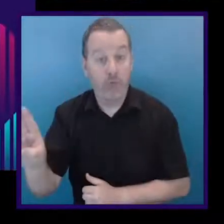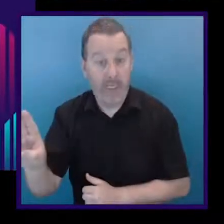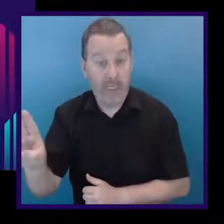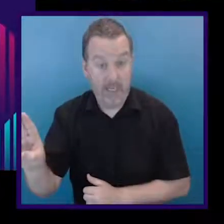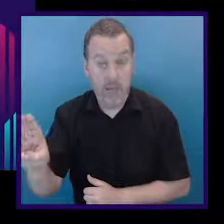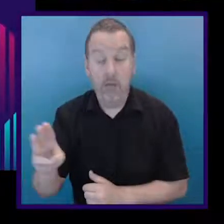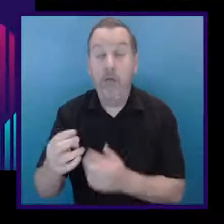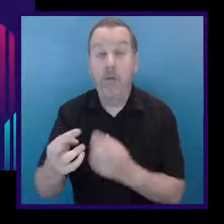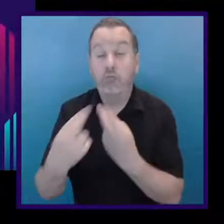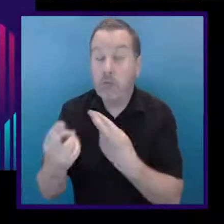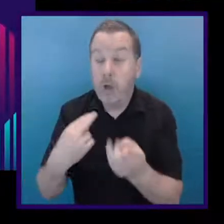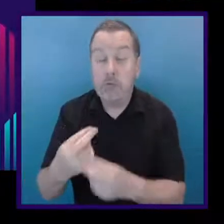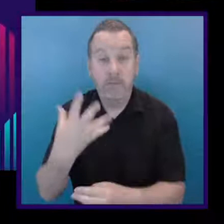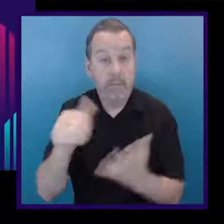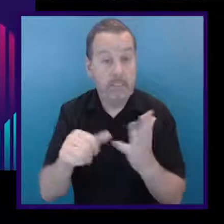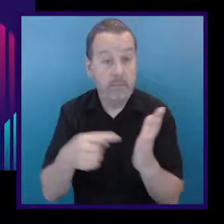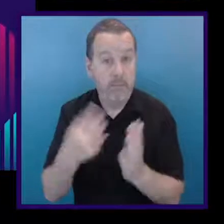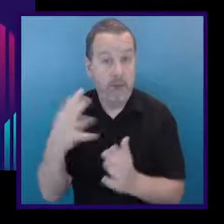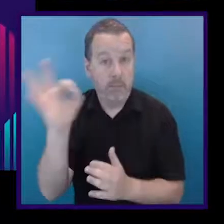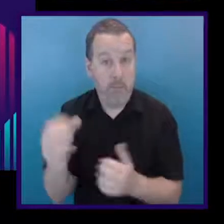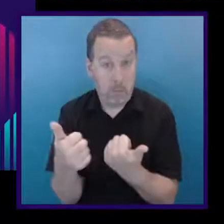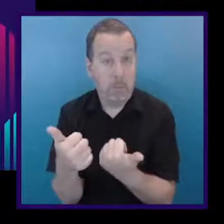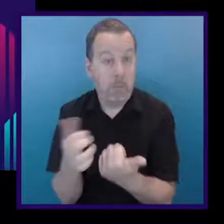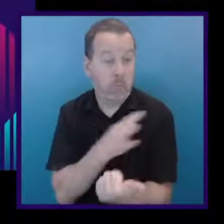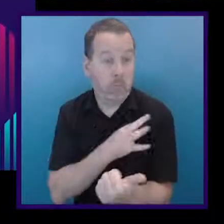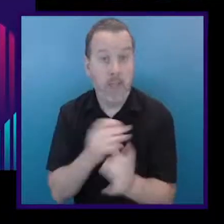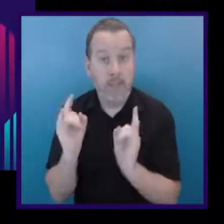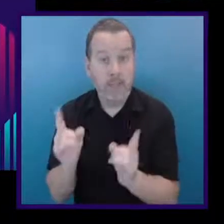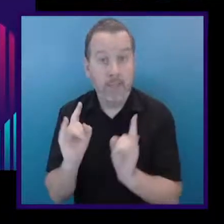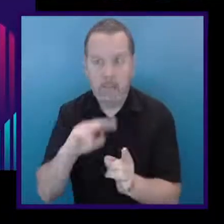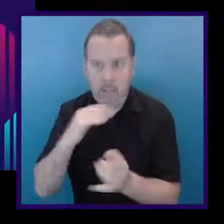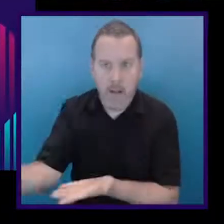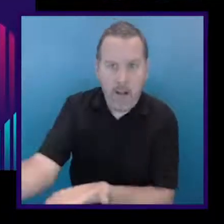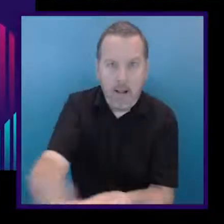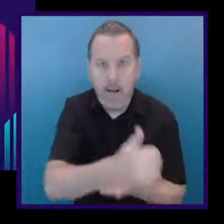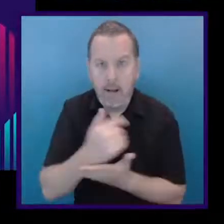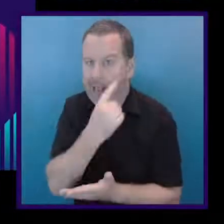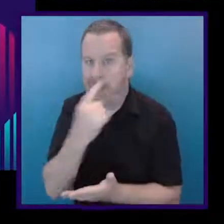coming back to us, and that means we've got a very strong basket of evidence of what's happening and post-primary.